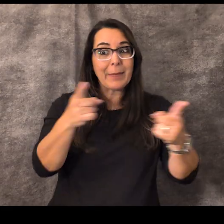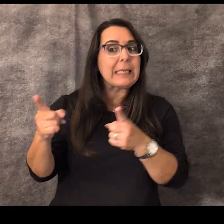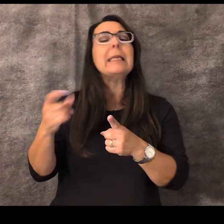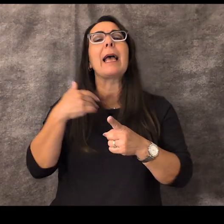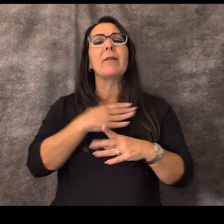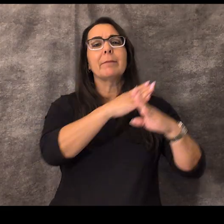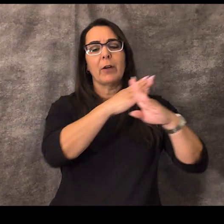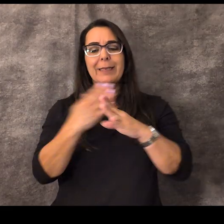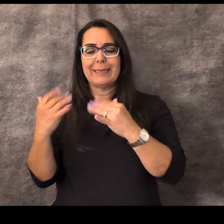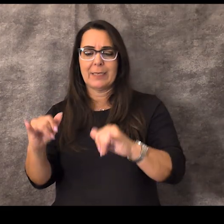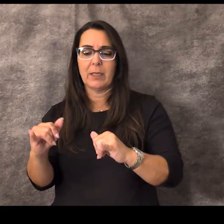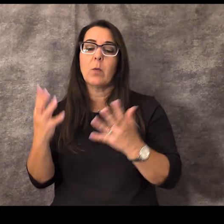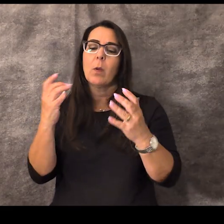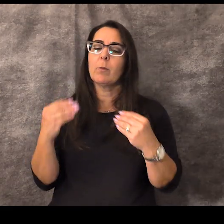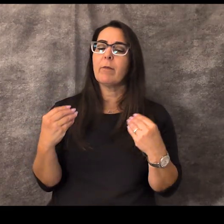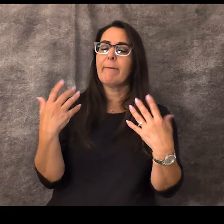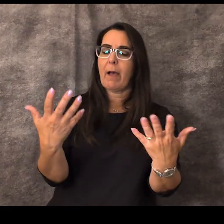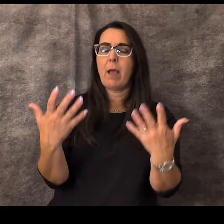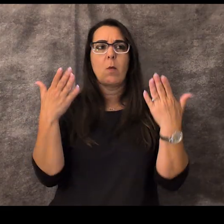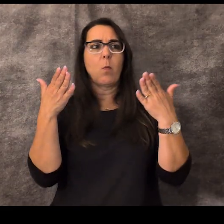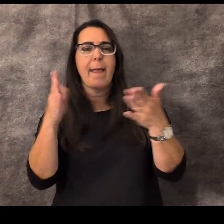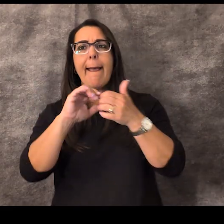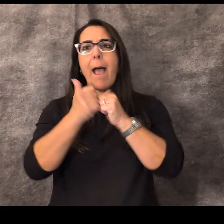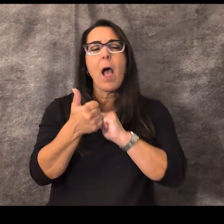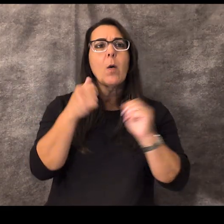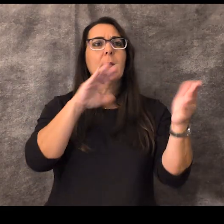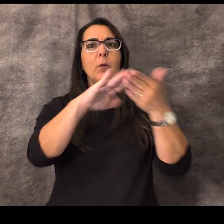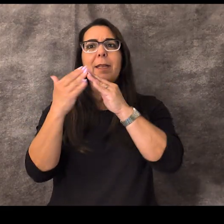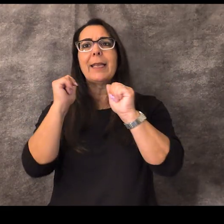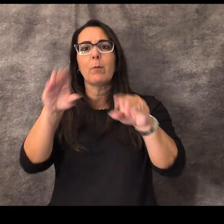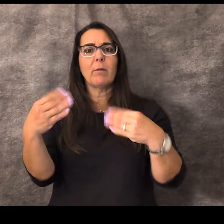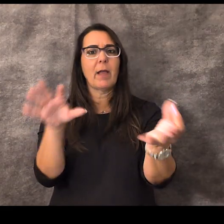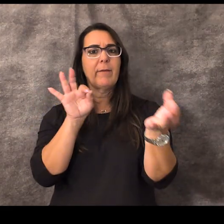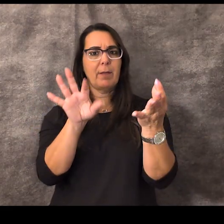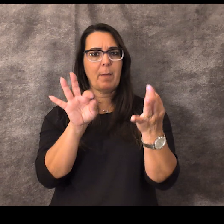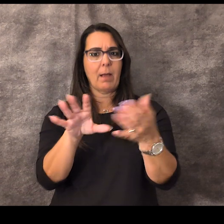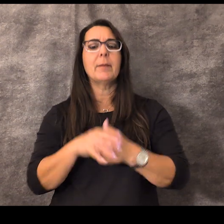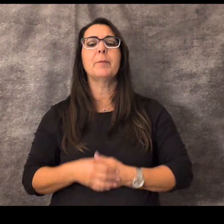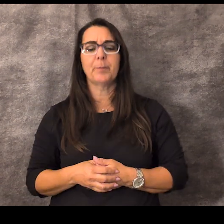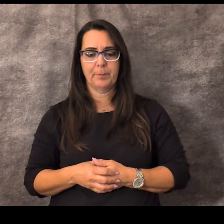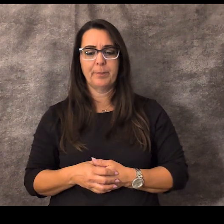the community could provide feedback on implementation as well. All of these services are also supposed to be, culturally